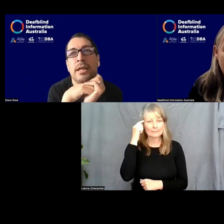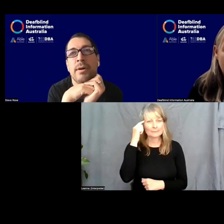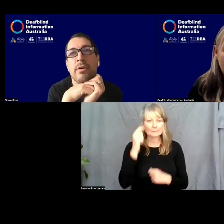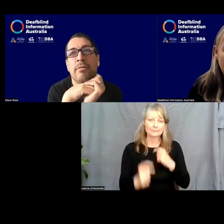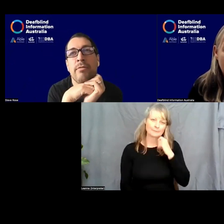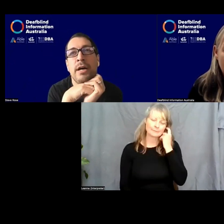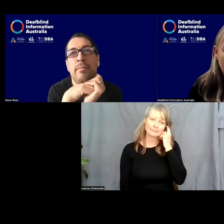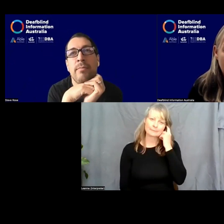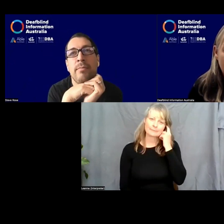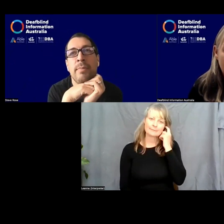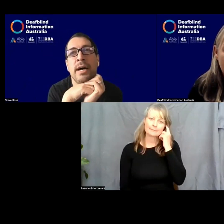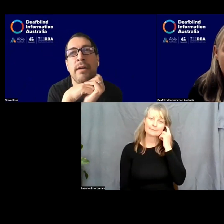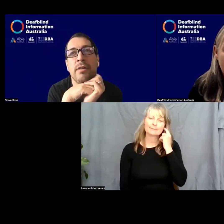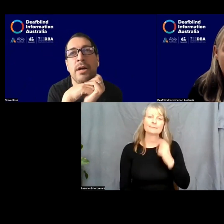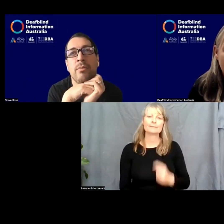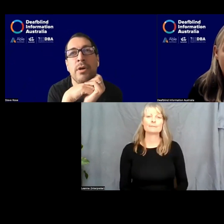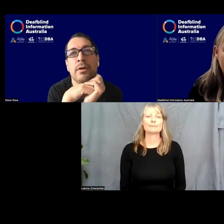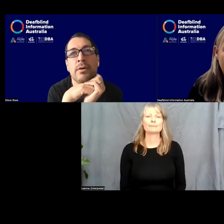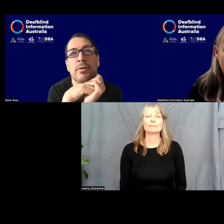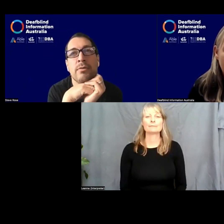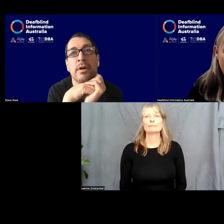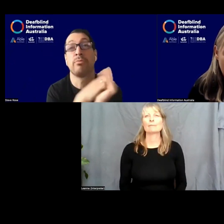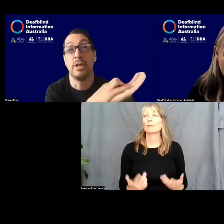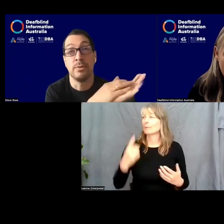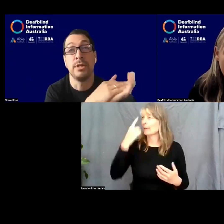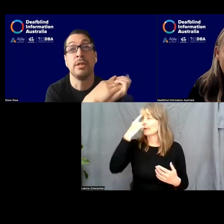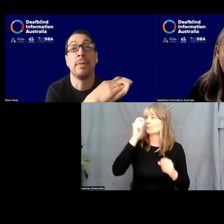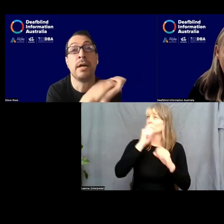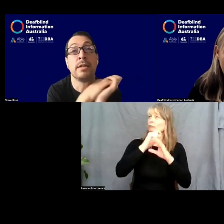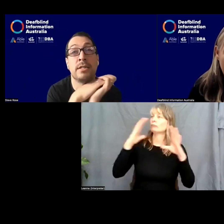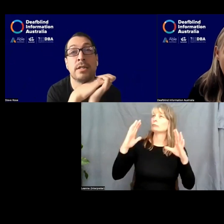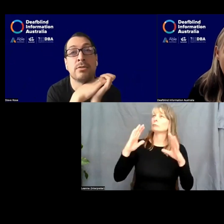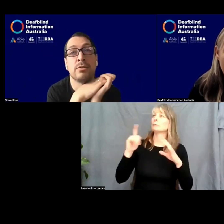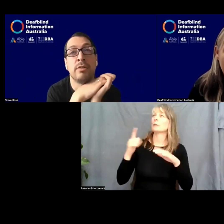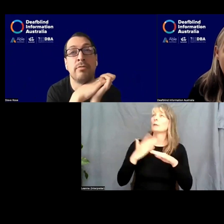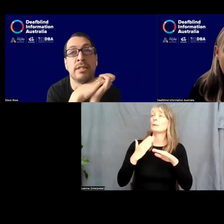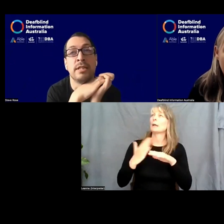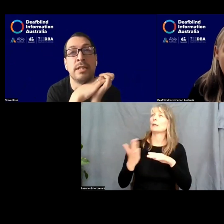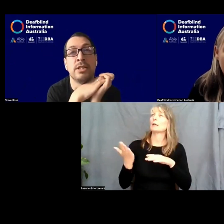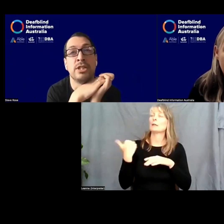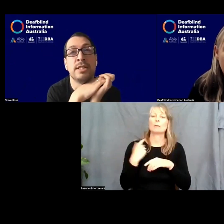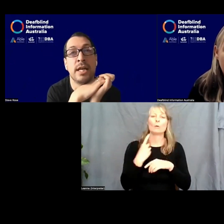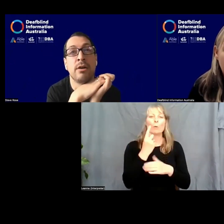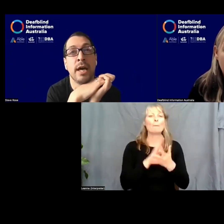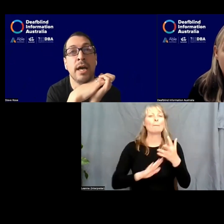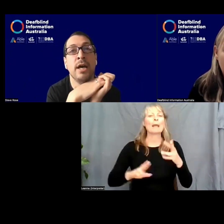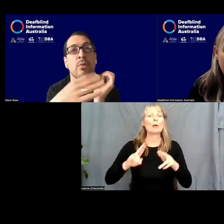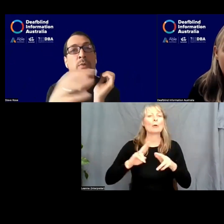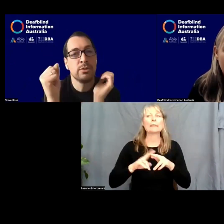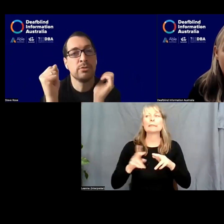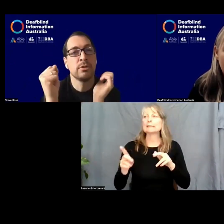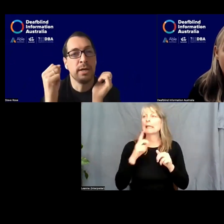Thinking about a parent I've worked with in the past and I saw her recently and she said we talk